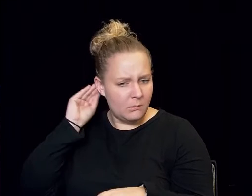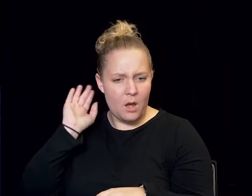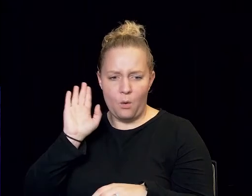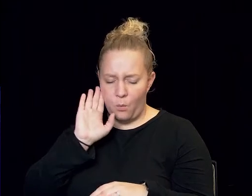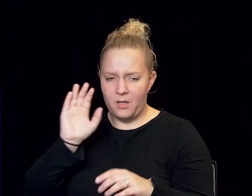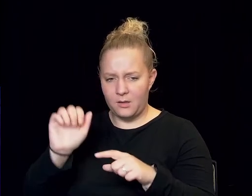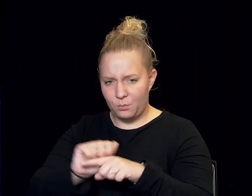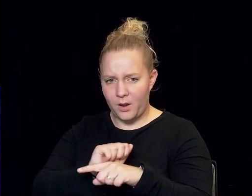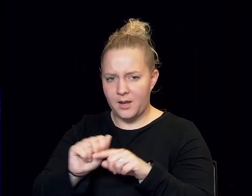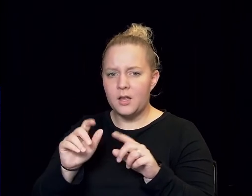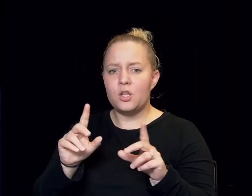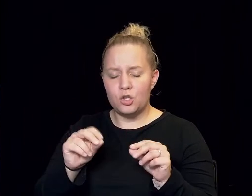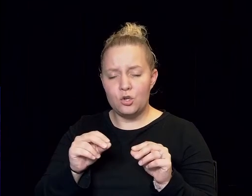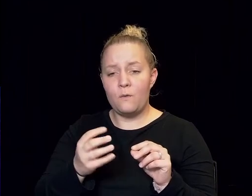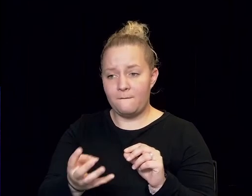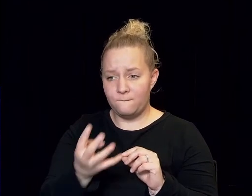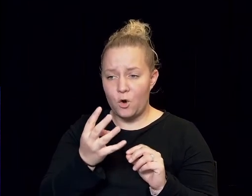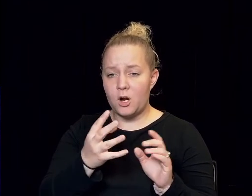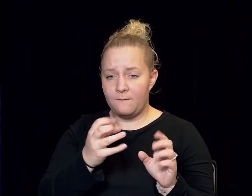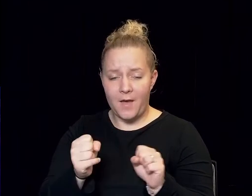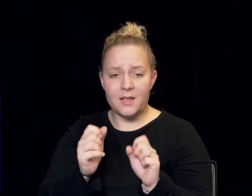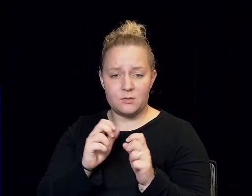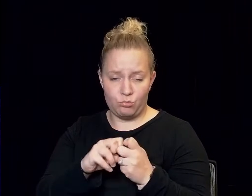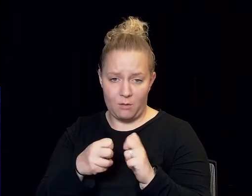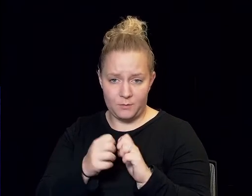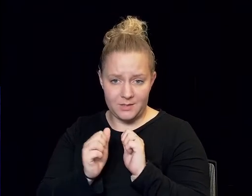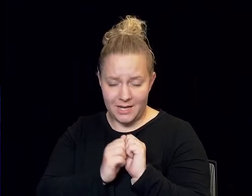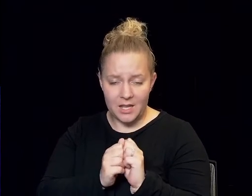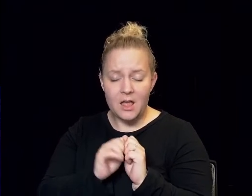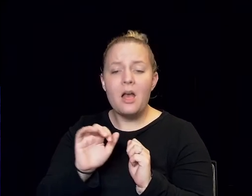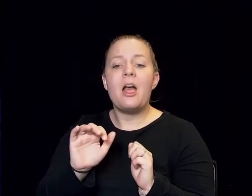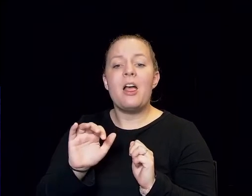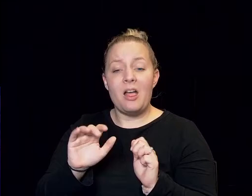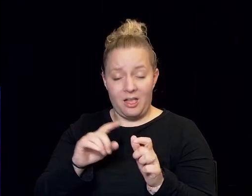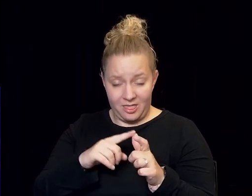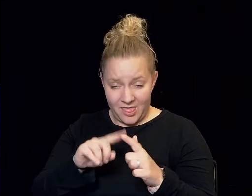going to do four quick problems together. And then, on the back you're actually going to do just four